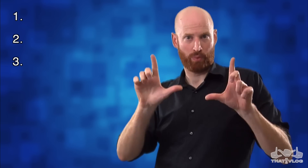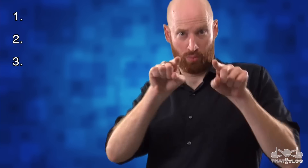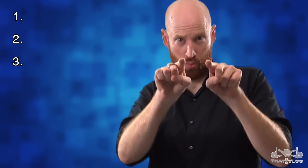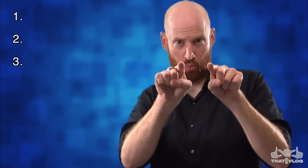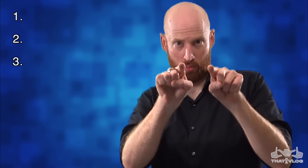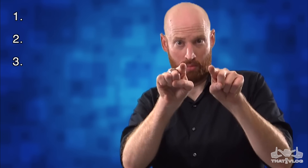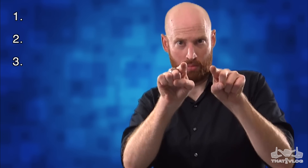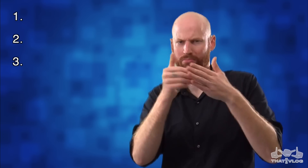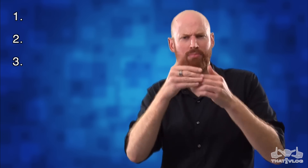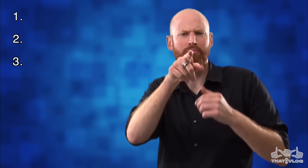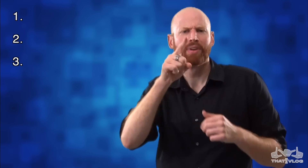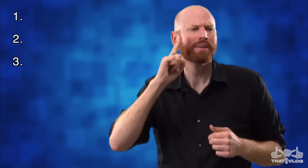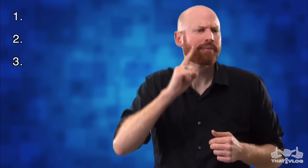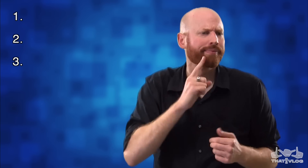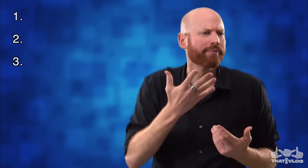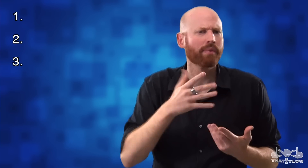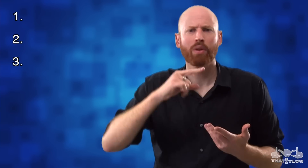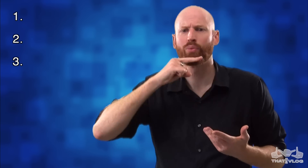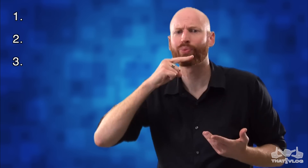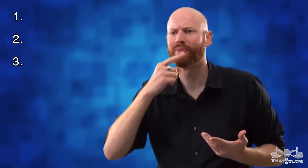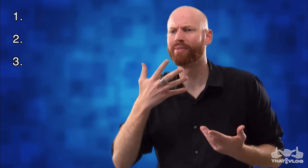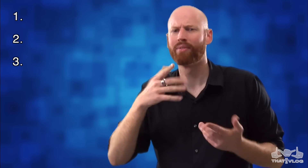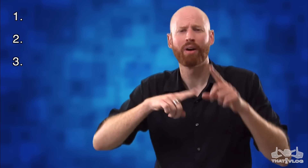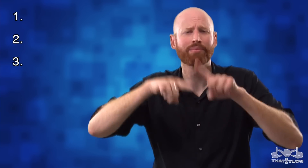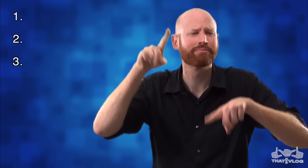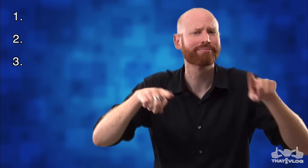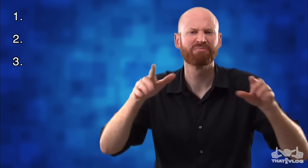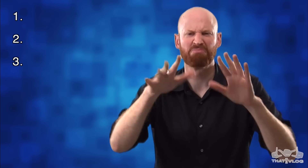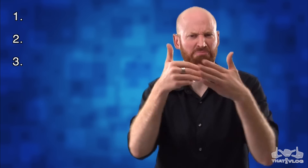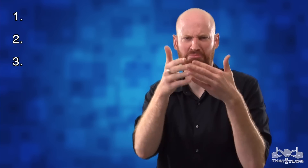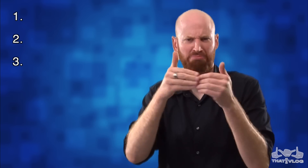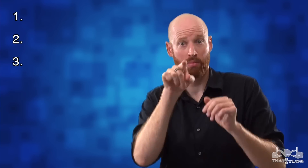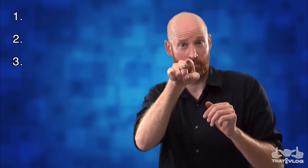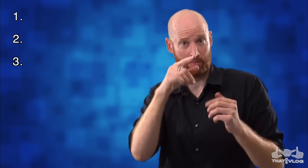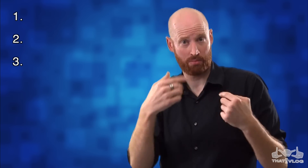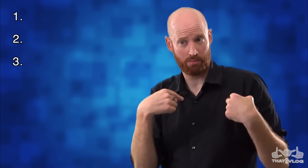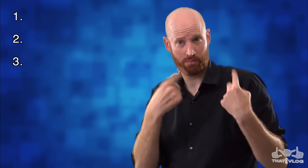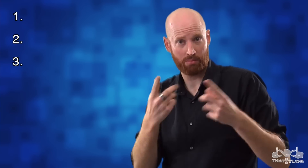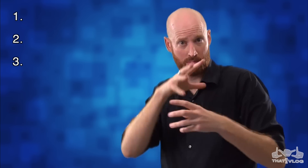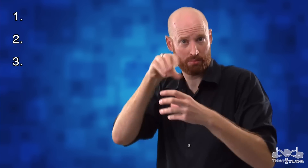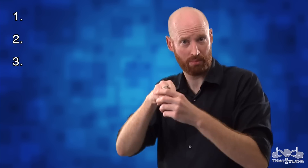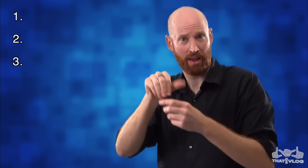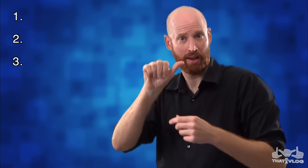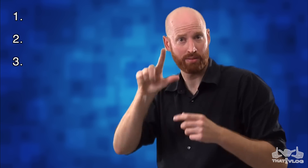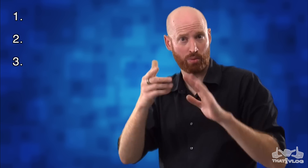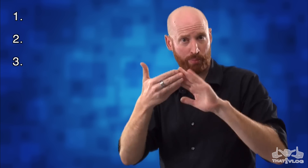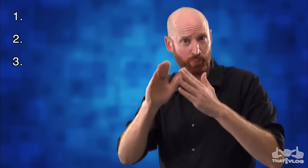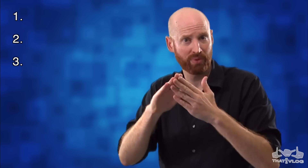yes I'm talking to you, regardless of whether you're Deaf or hearing or anywhere in between, have you been